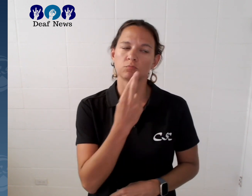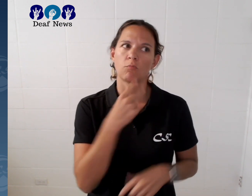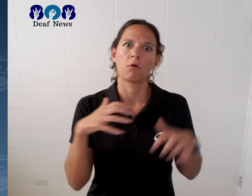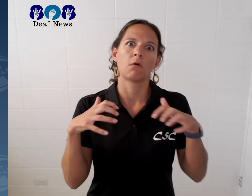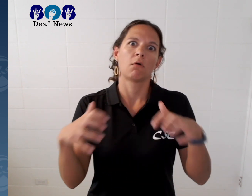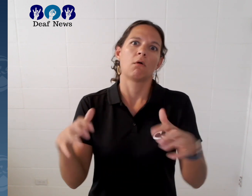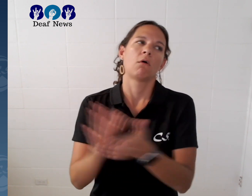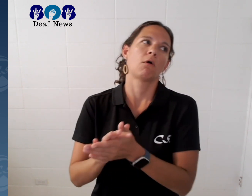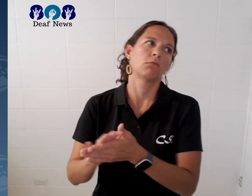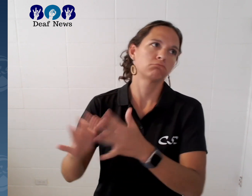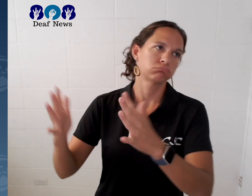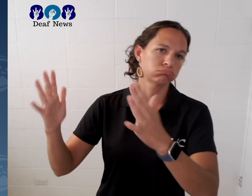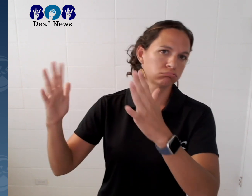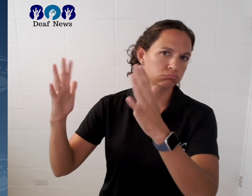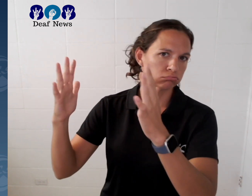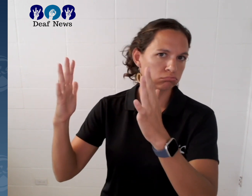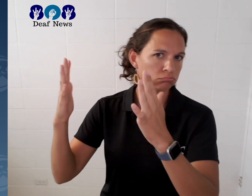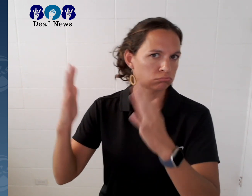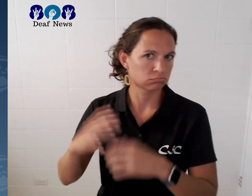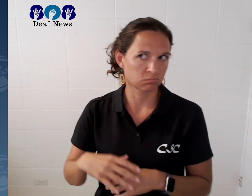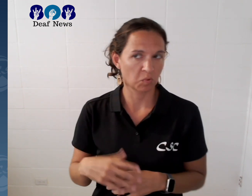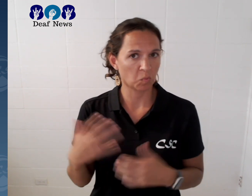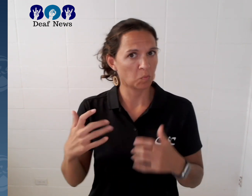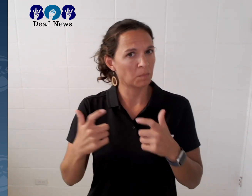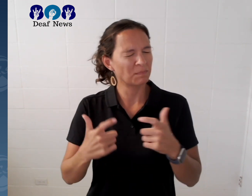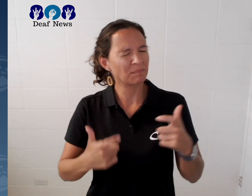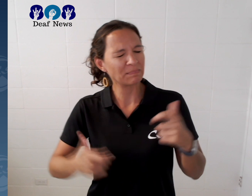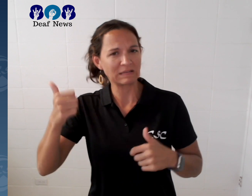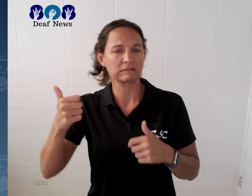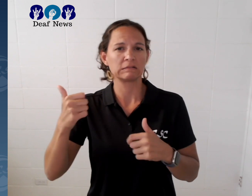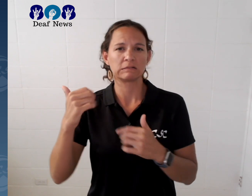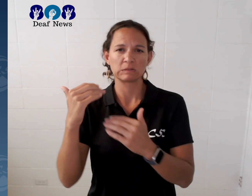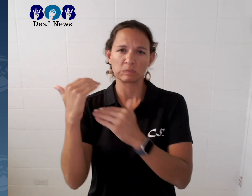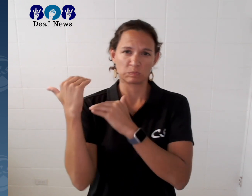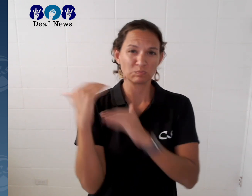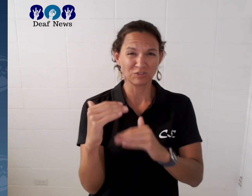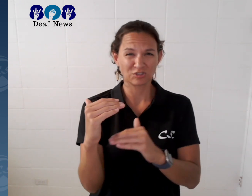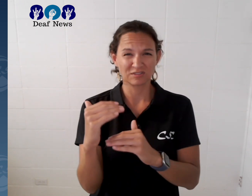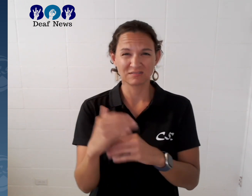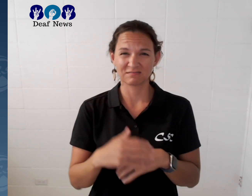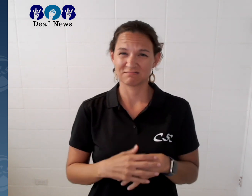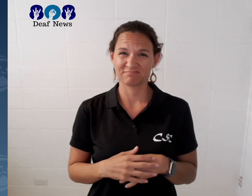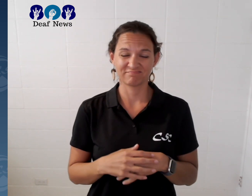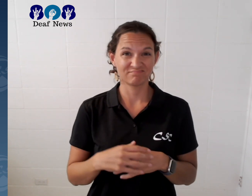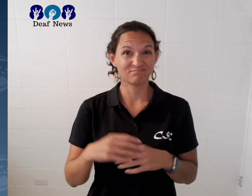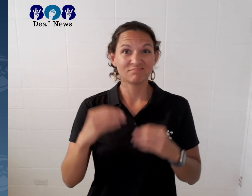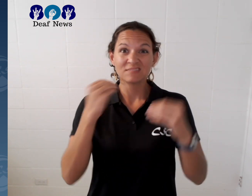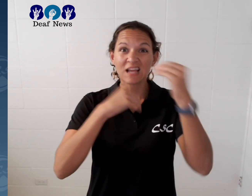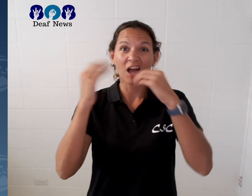will be dropped on March 6th. Restaurant owners are applauding this change. This was a huge